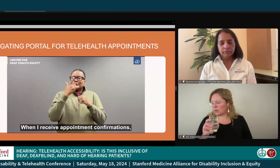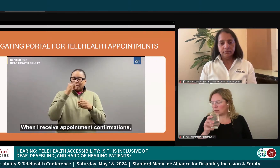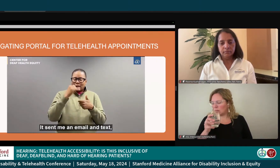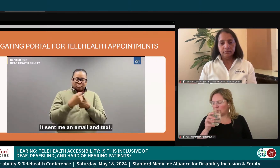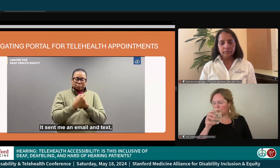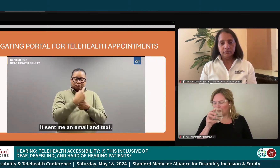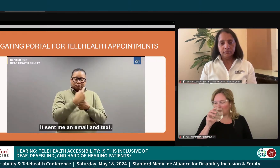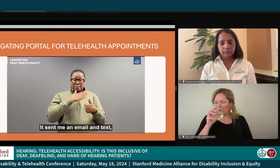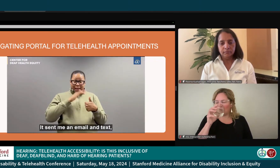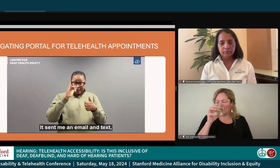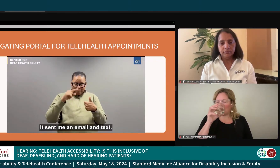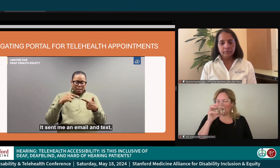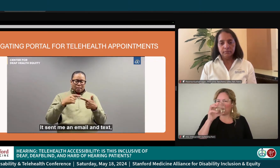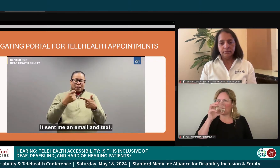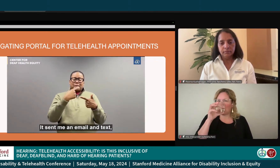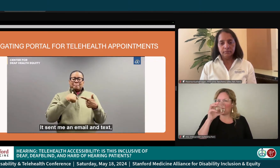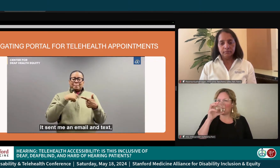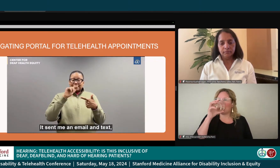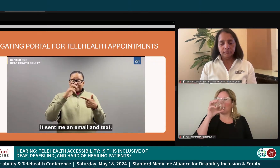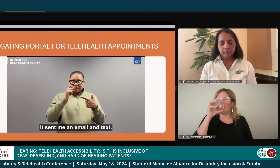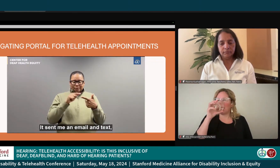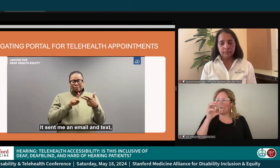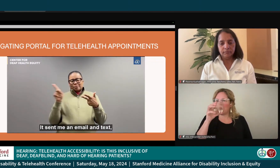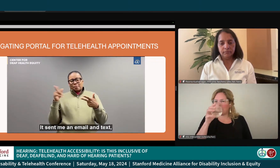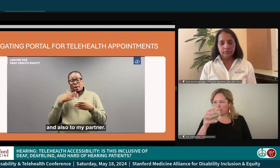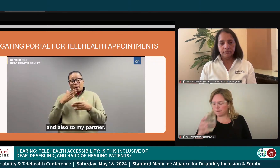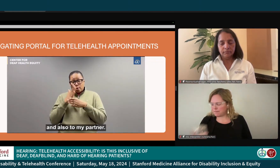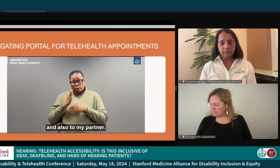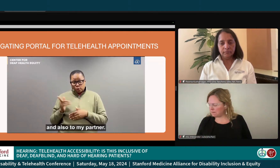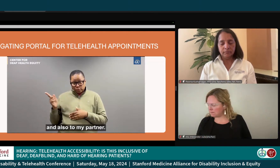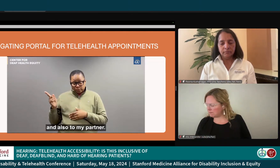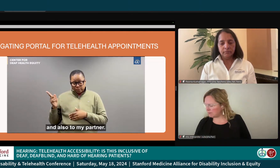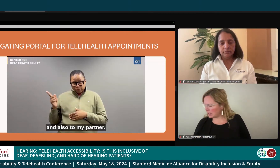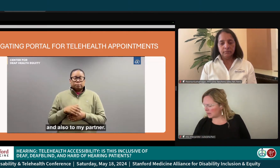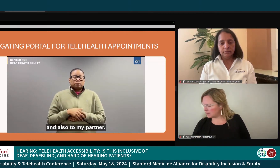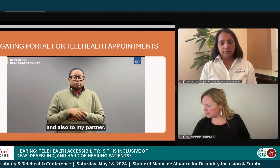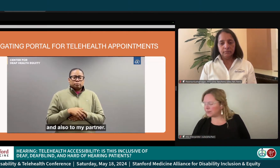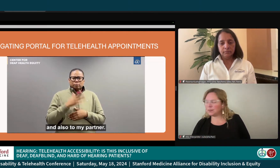When I receive appointment, I sent me an email and text, and also to my partner,